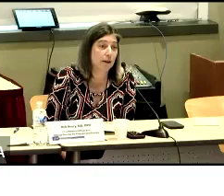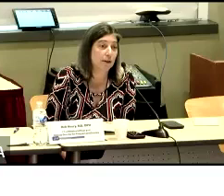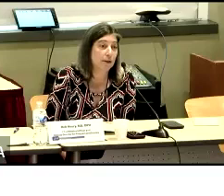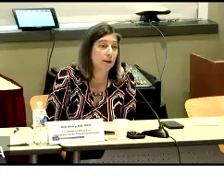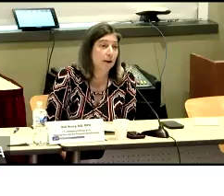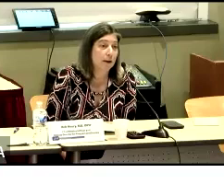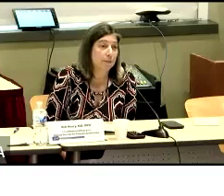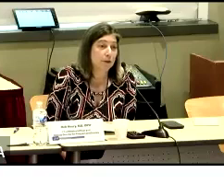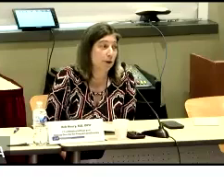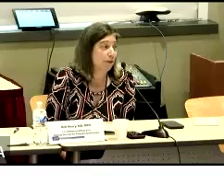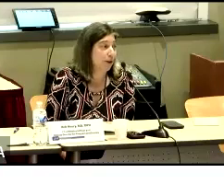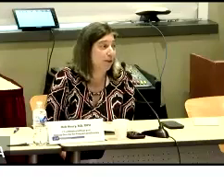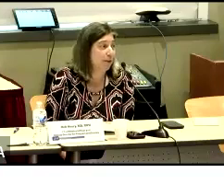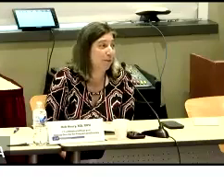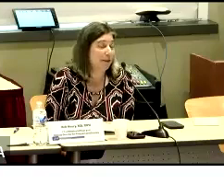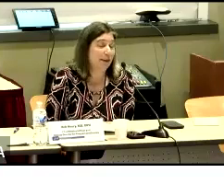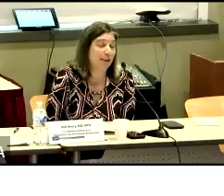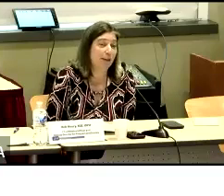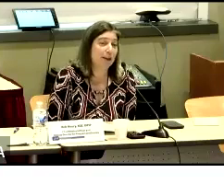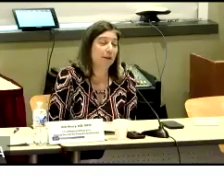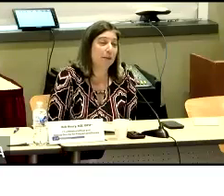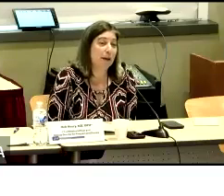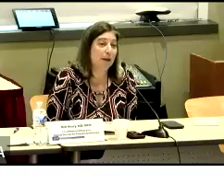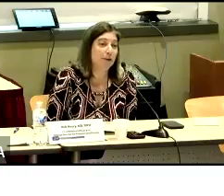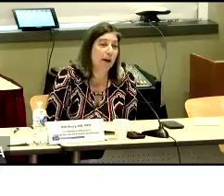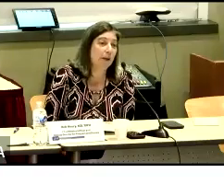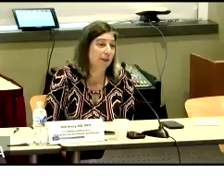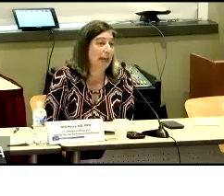on our drug overdose and, Nile's laughing, mental health data.